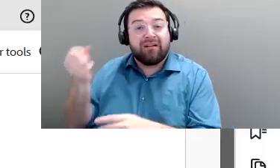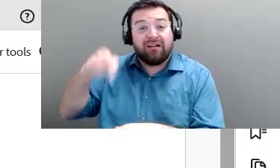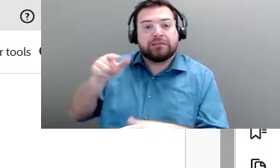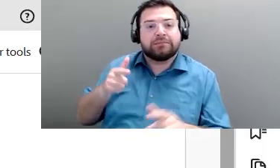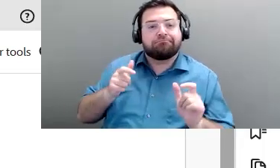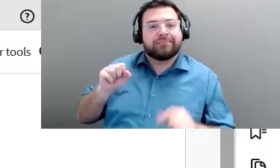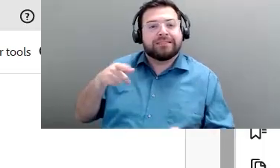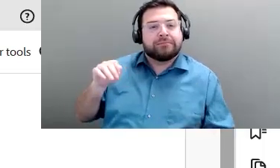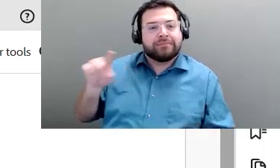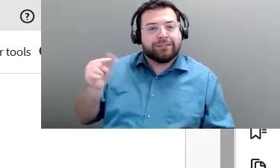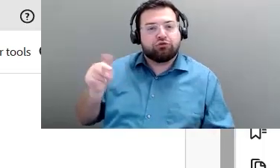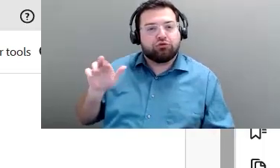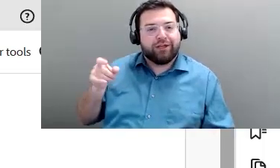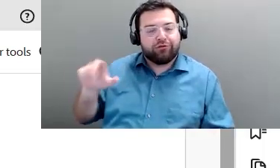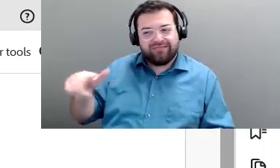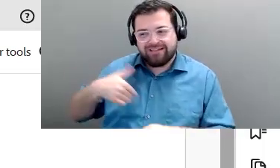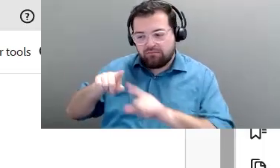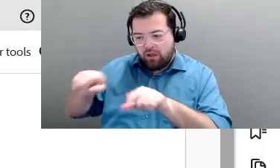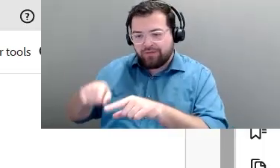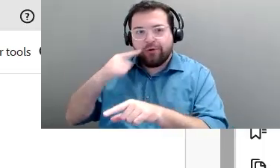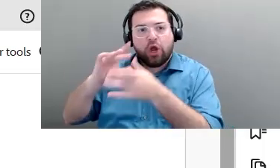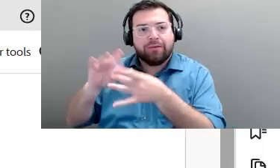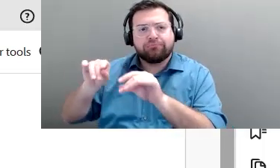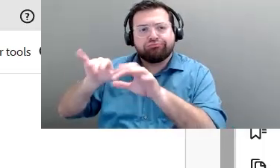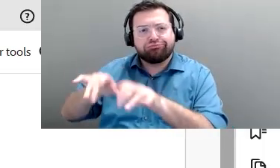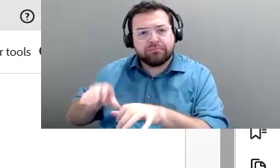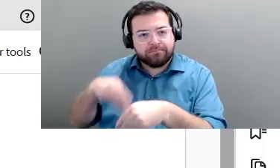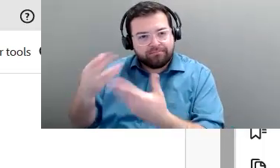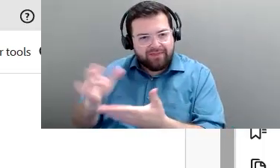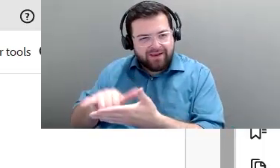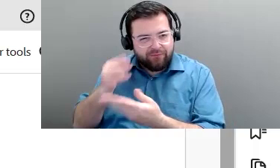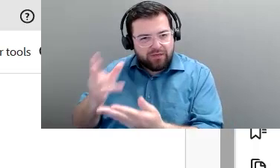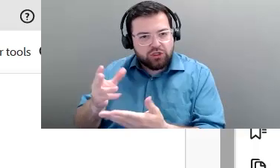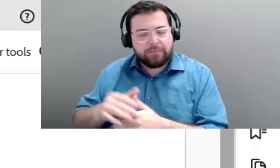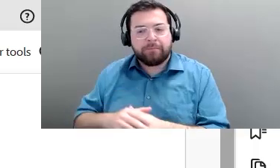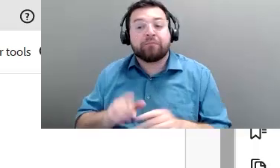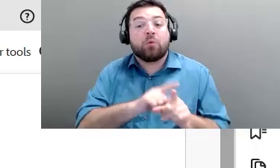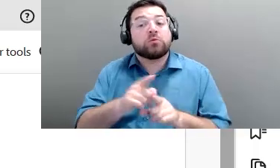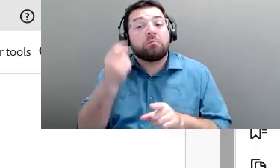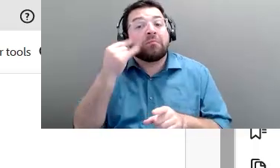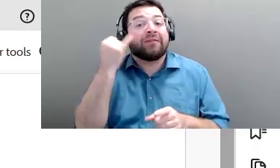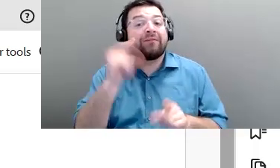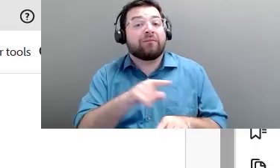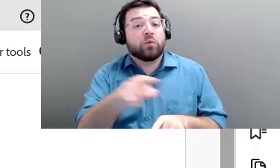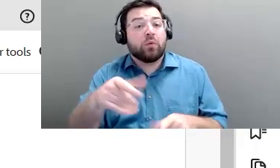You can put information in that comments box. Also, if you have a rubric,